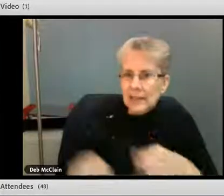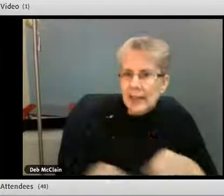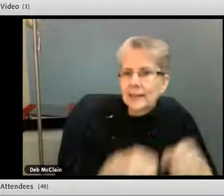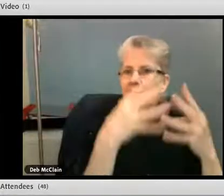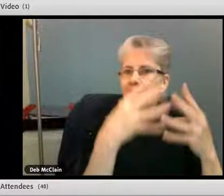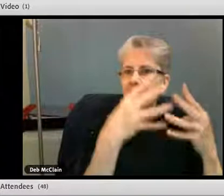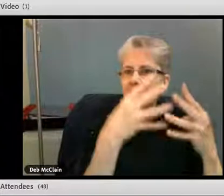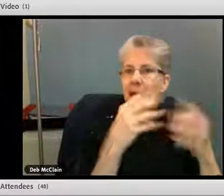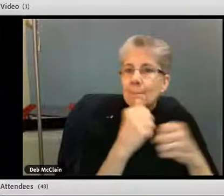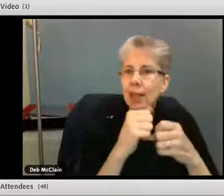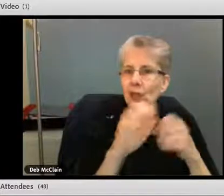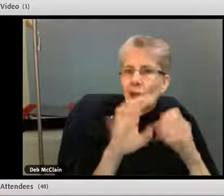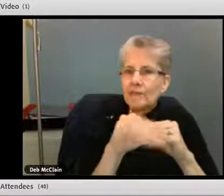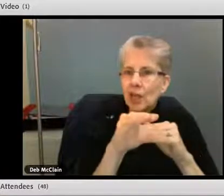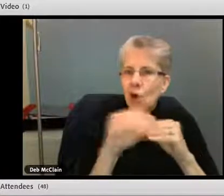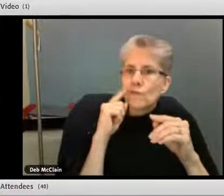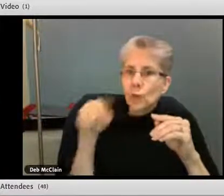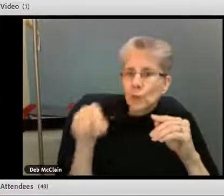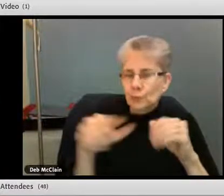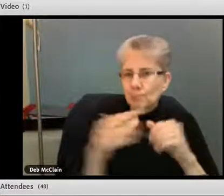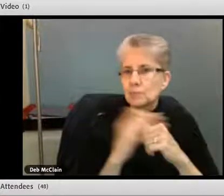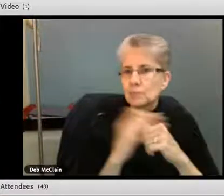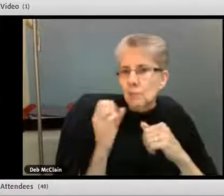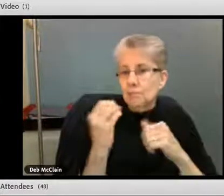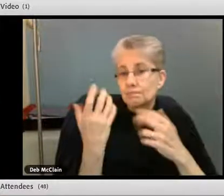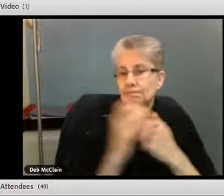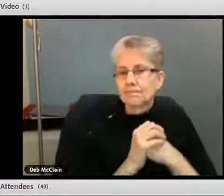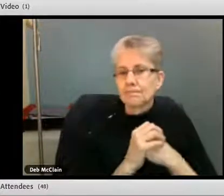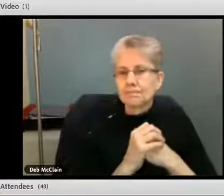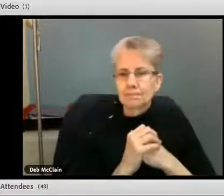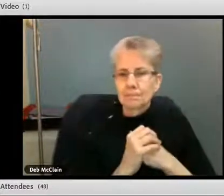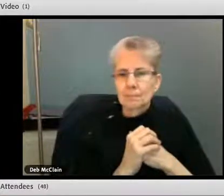So, free, exactly, free.